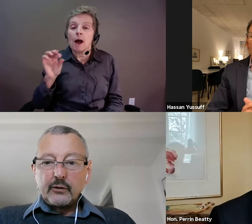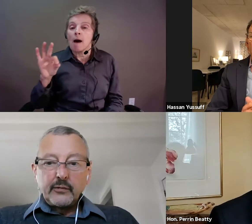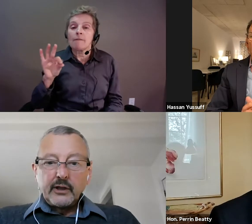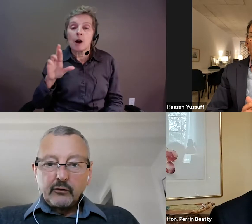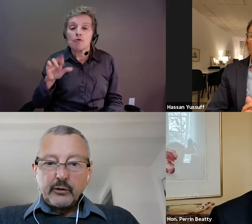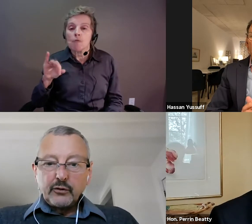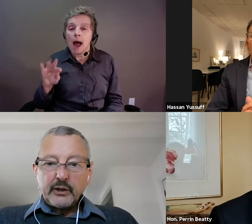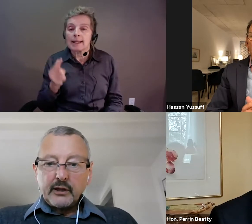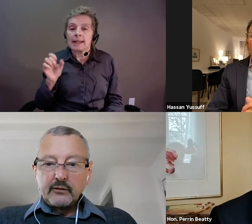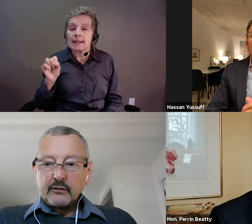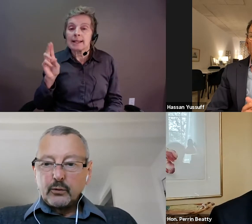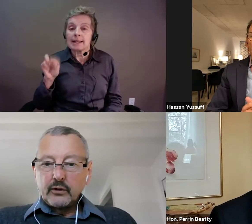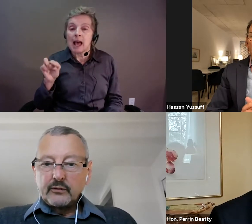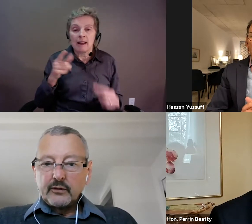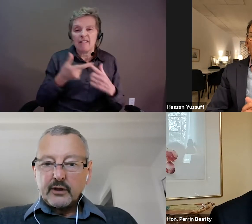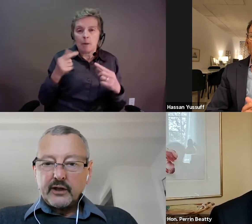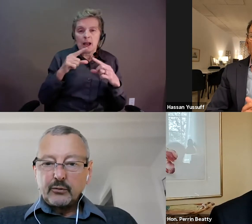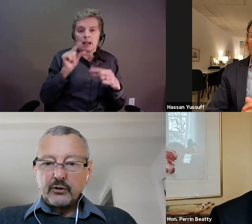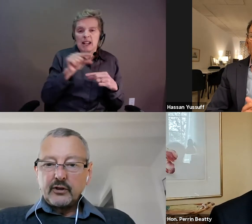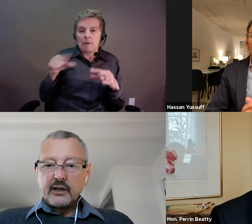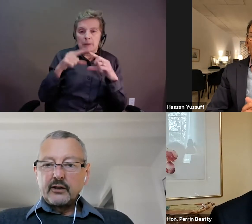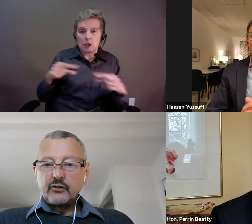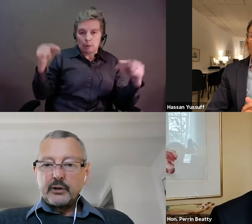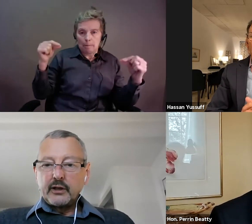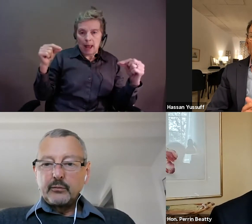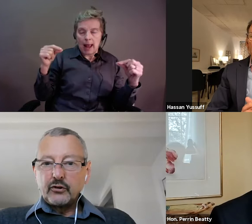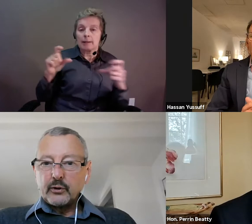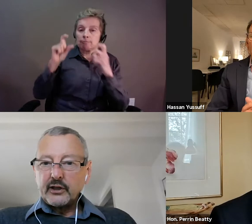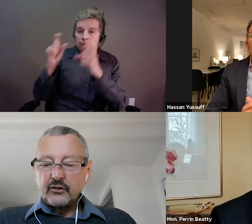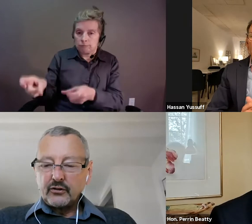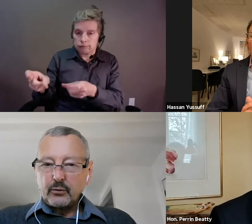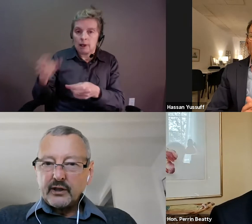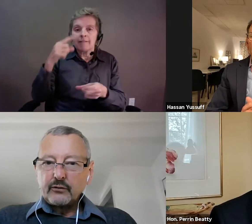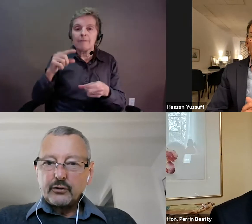from the Government of Japan for announcements in Canada, Japan business relations. So, we have two